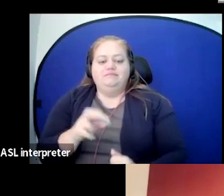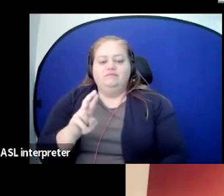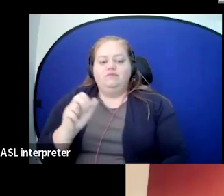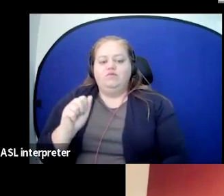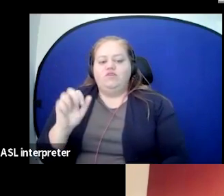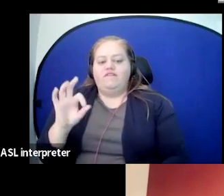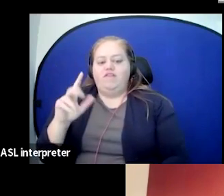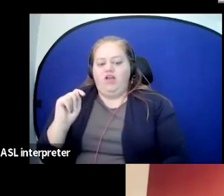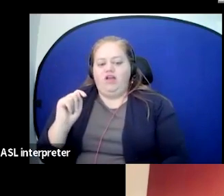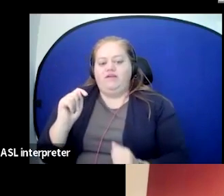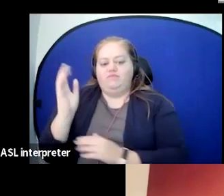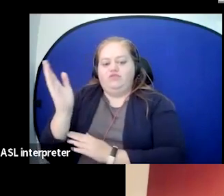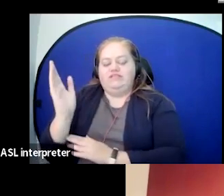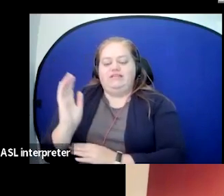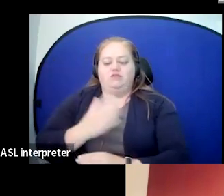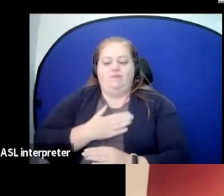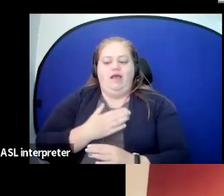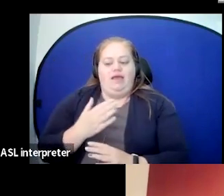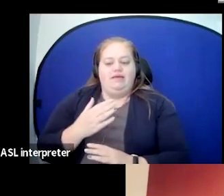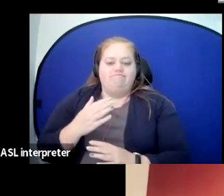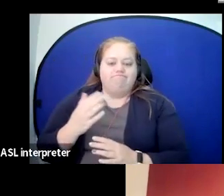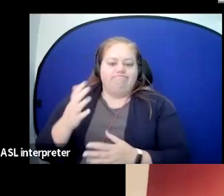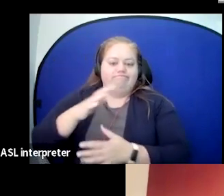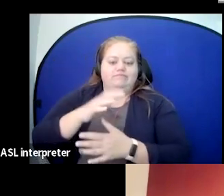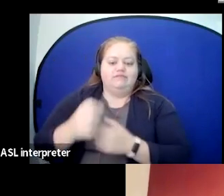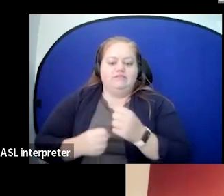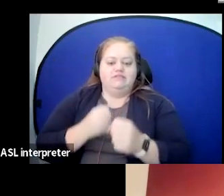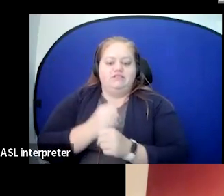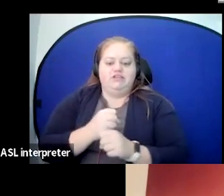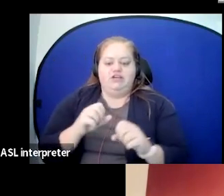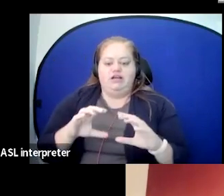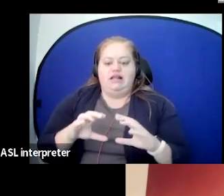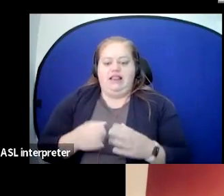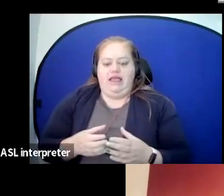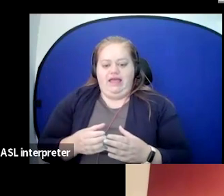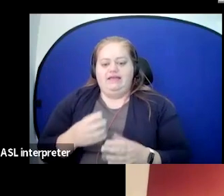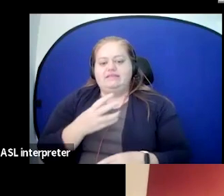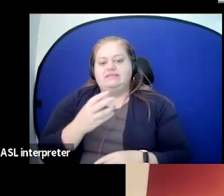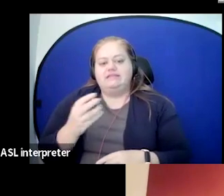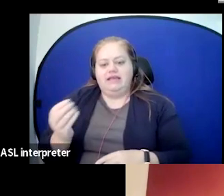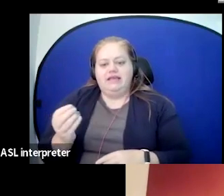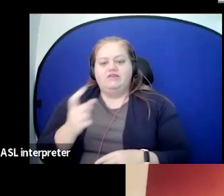to our capstone class, and it sparked an interest in making these systems thinking representations